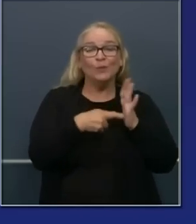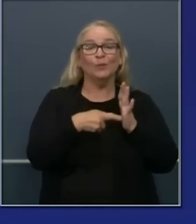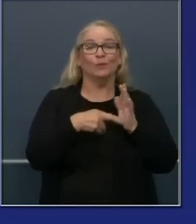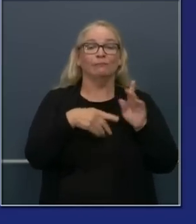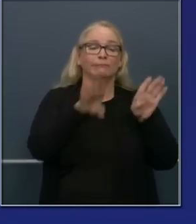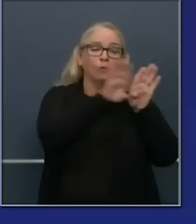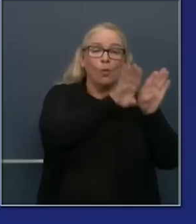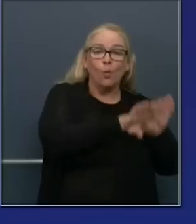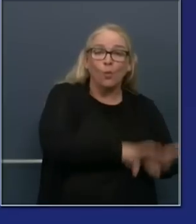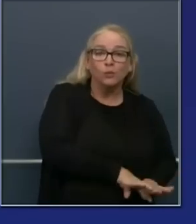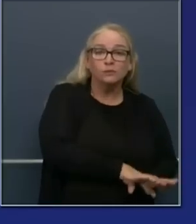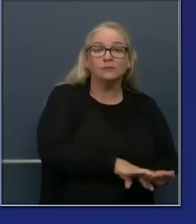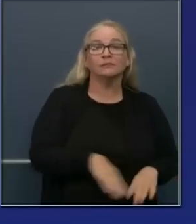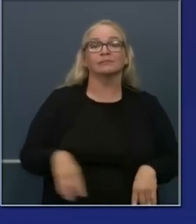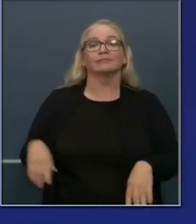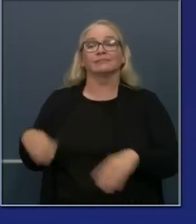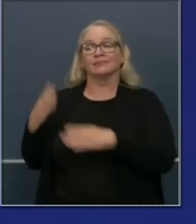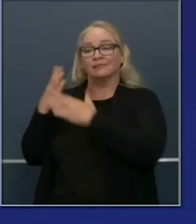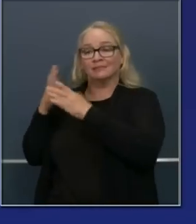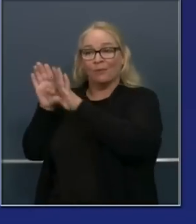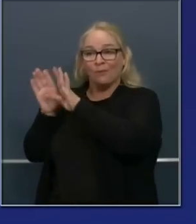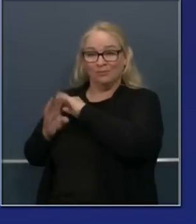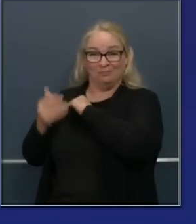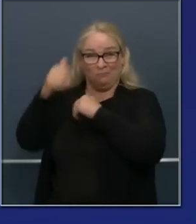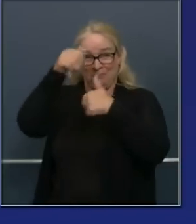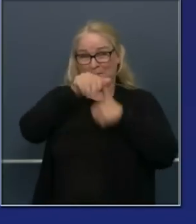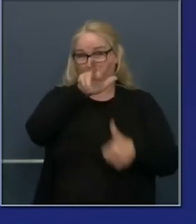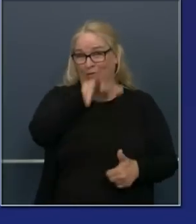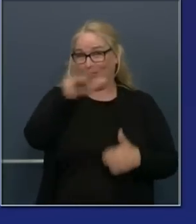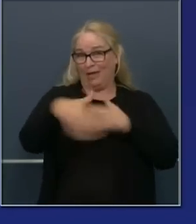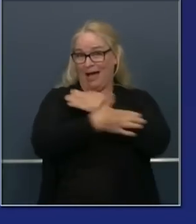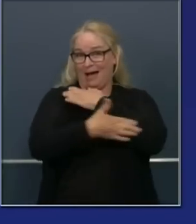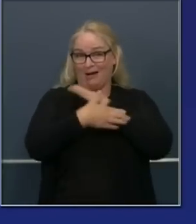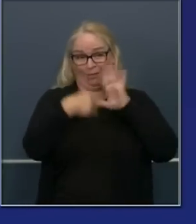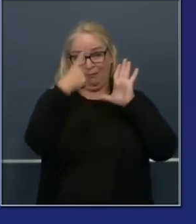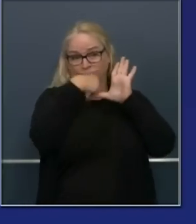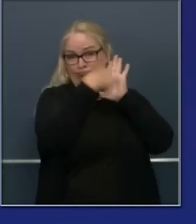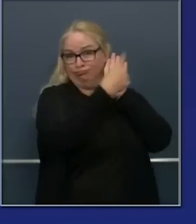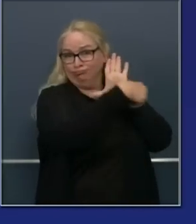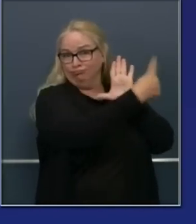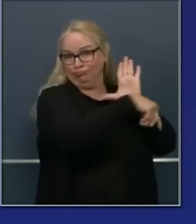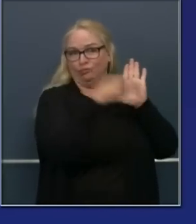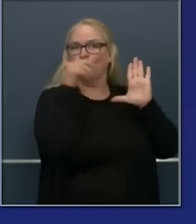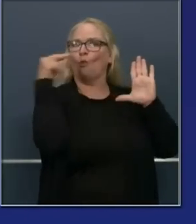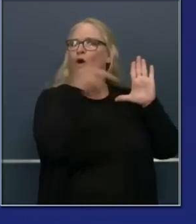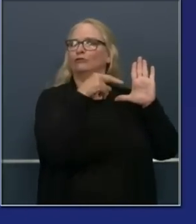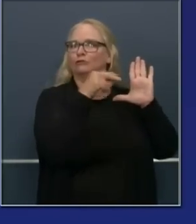NEED TO BE MORE VIGILANTLY MOVING. WHAT WE'VE DONE STATEWIDE AND WE'VE TALKED ABOUT THE COUNTIES